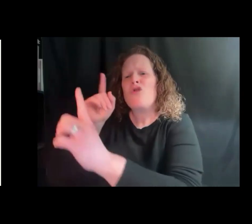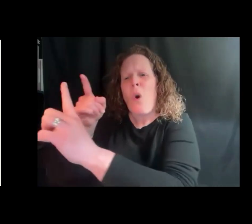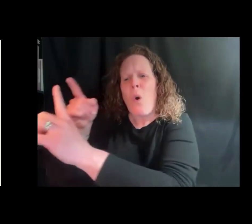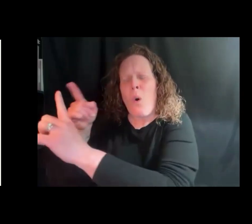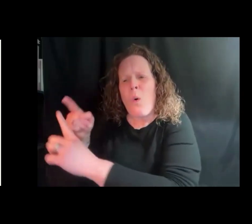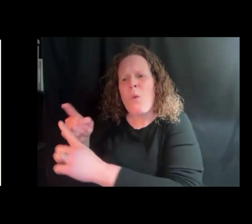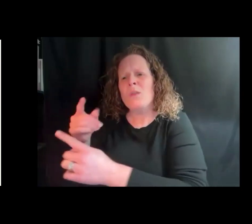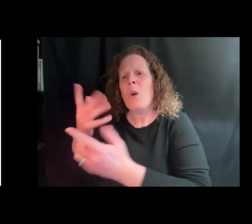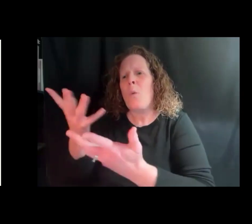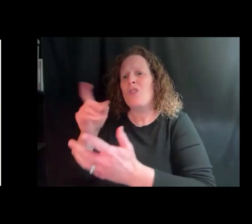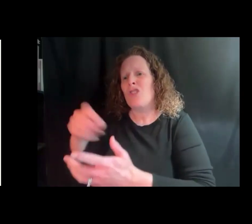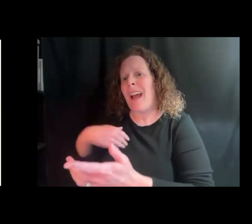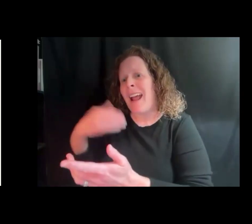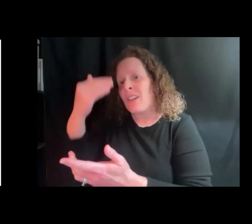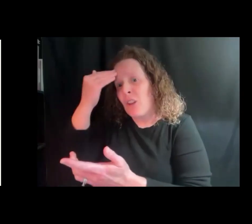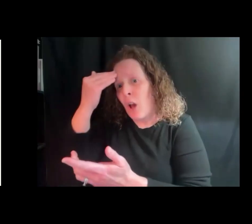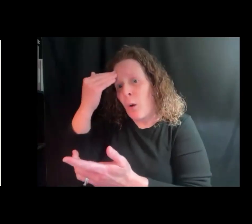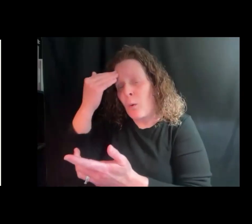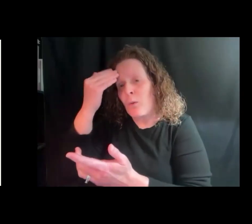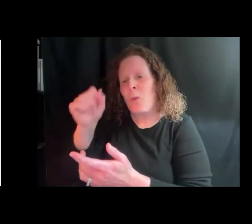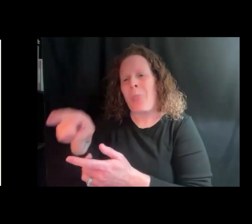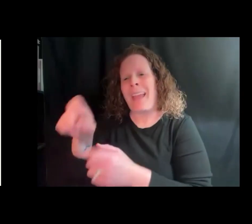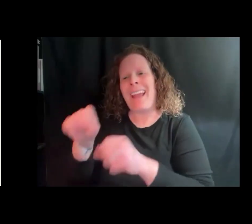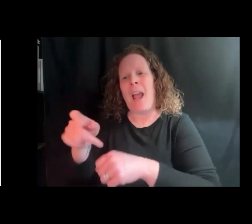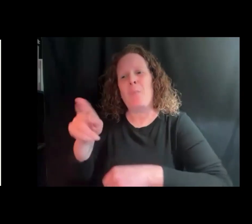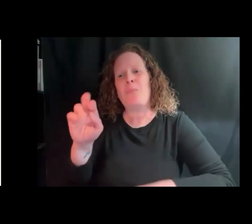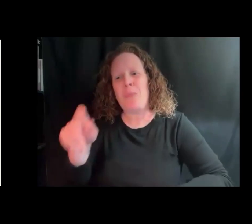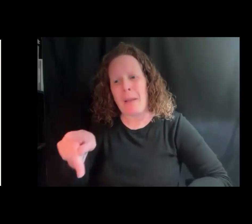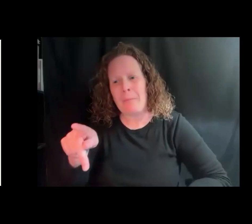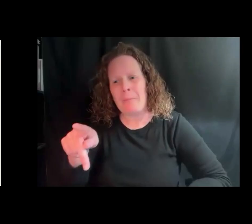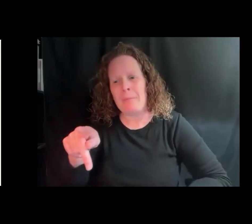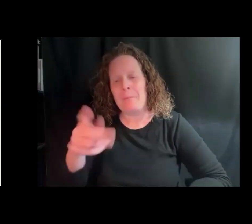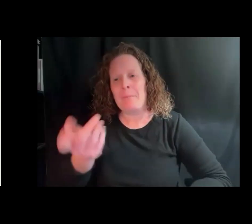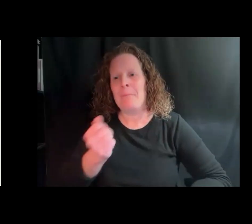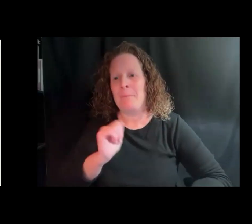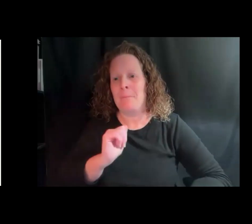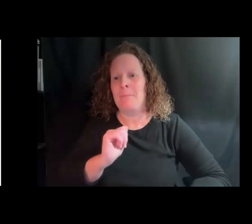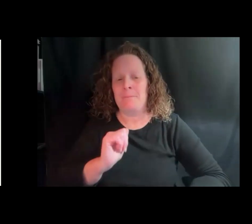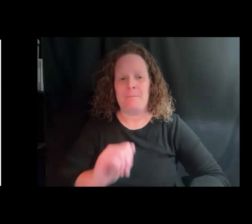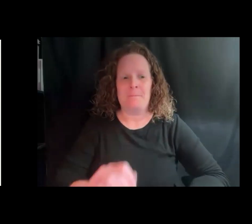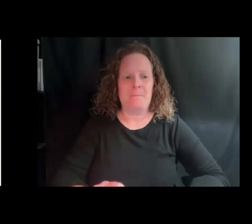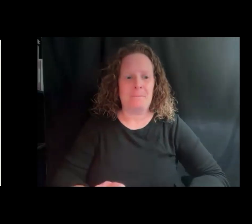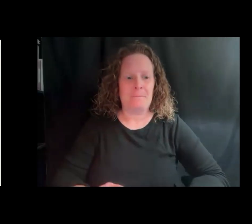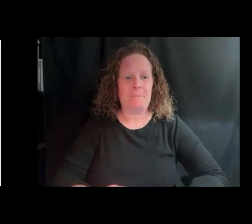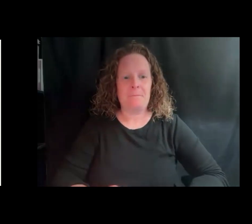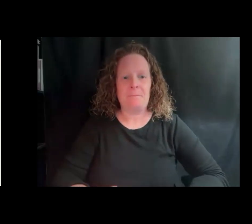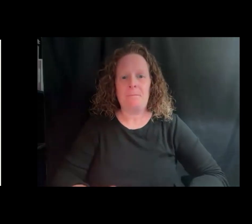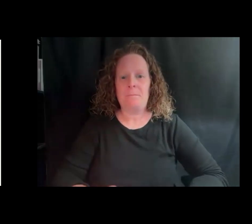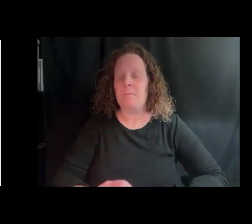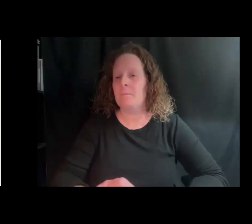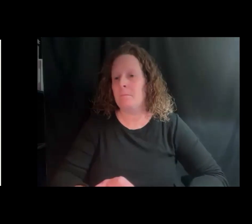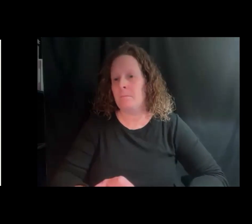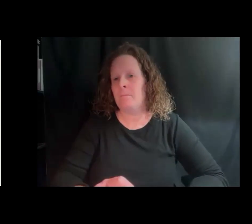week your activities. The interpreter can say next week what are the activities so that I can prep. And the